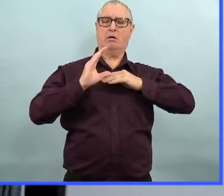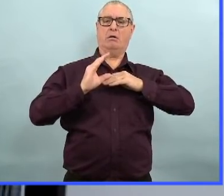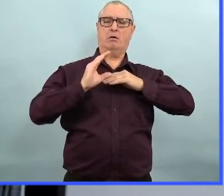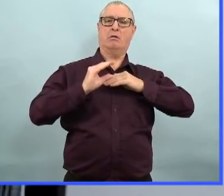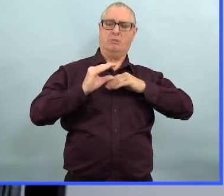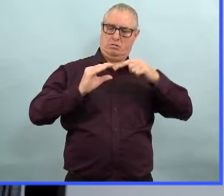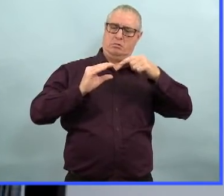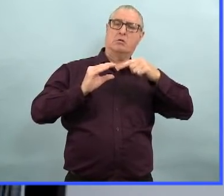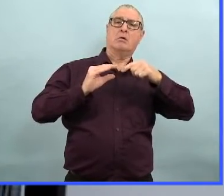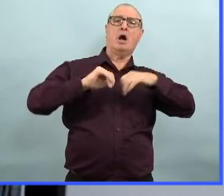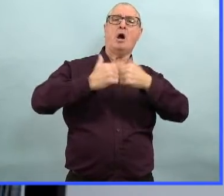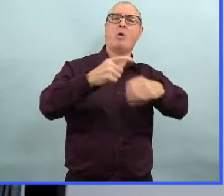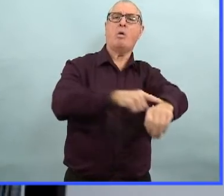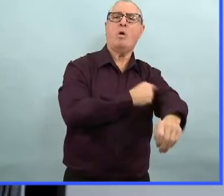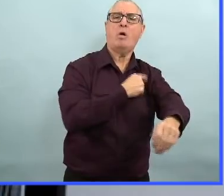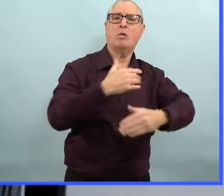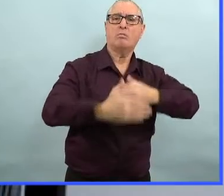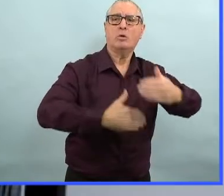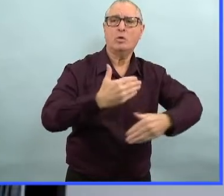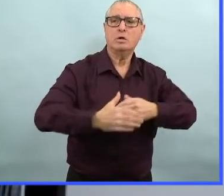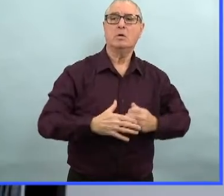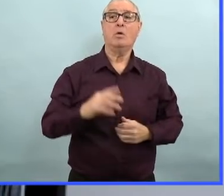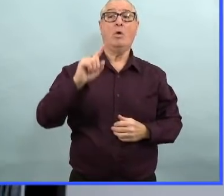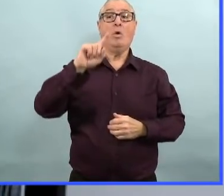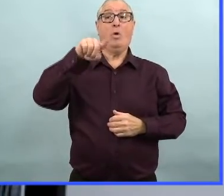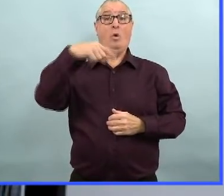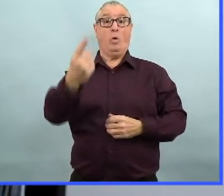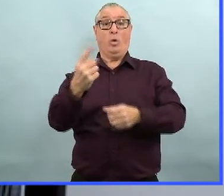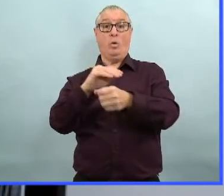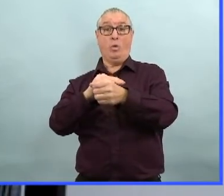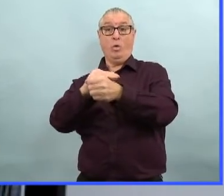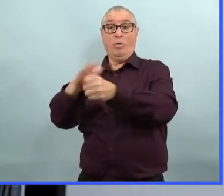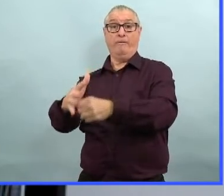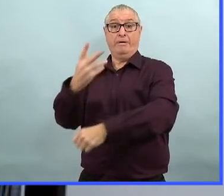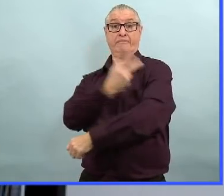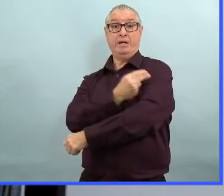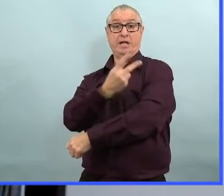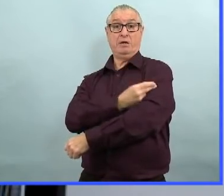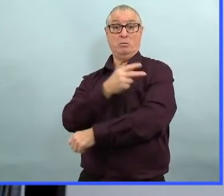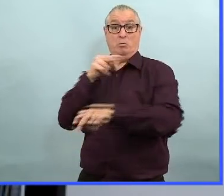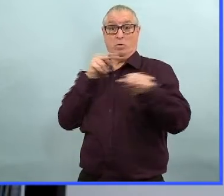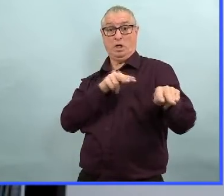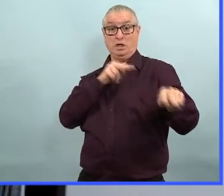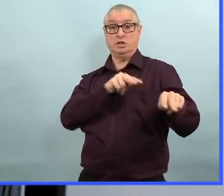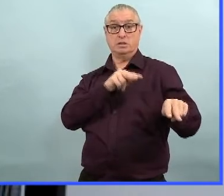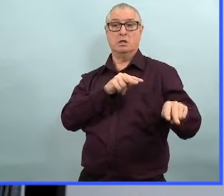the best vaccination schedule possible in a pandemic however we don't have years to wait